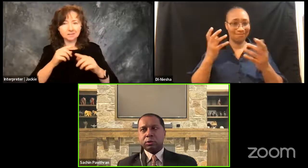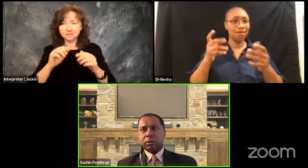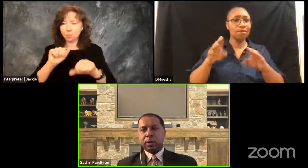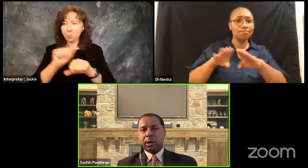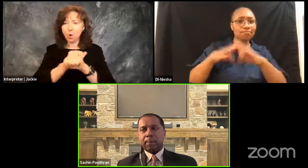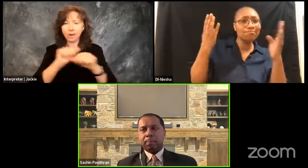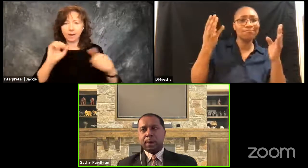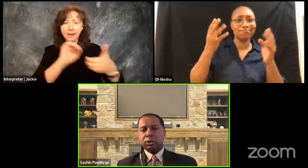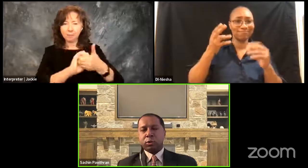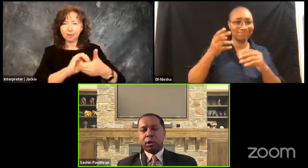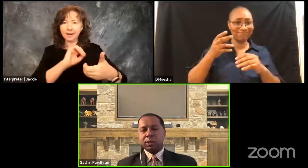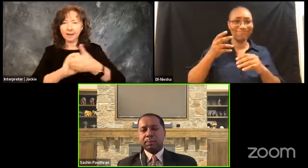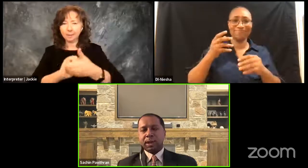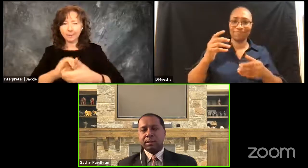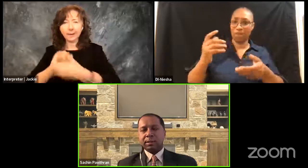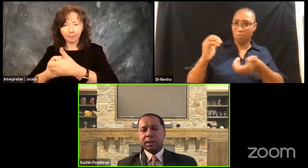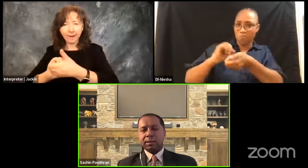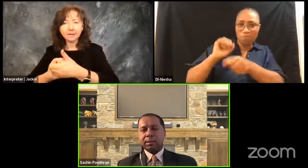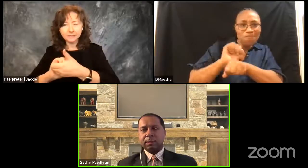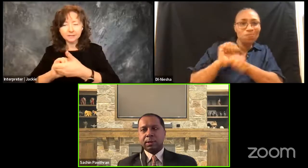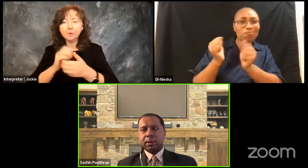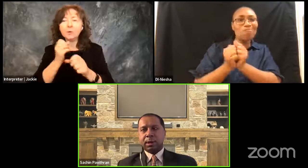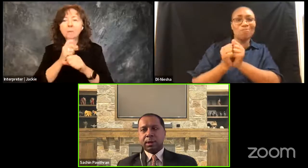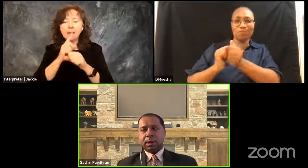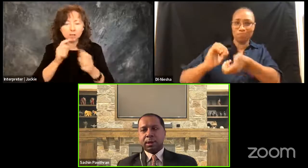to make sure all spaces are accessible.